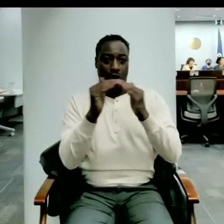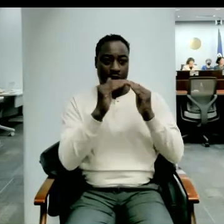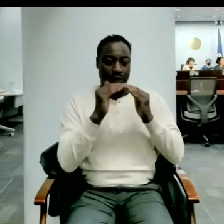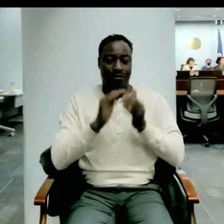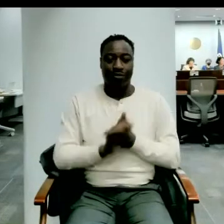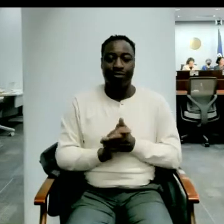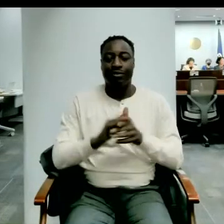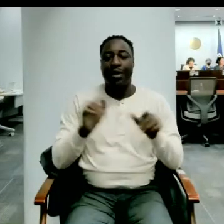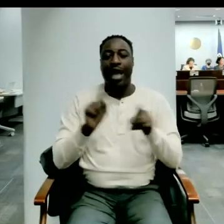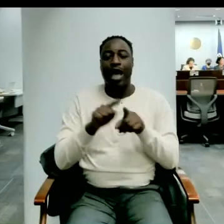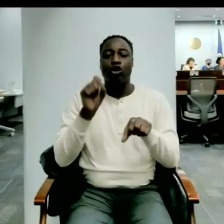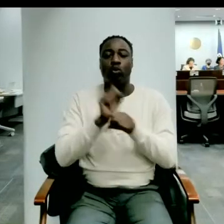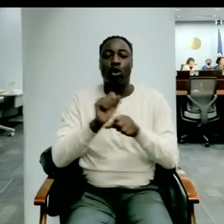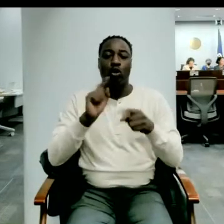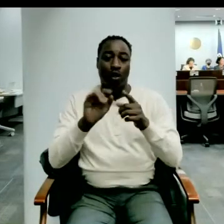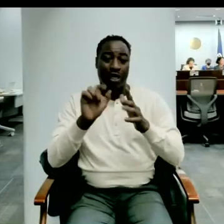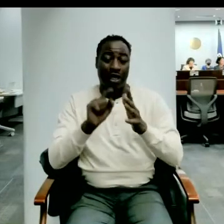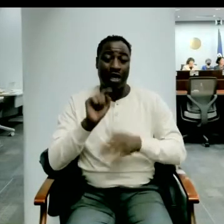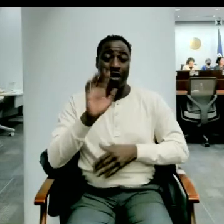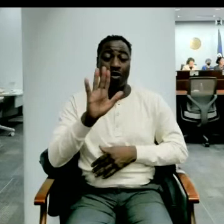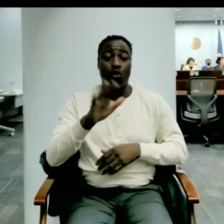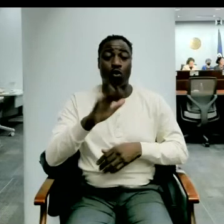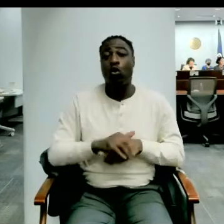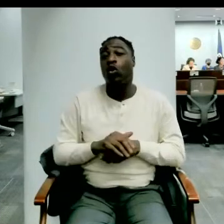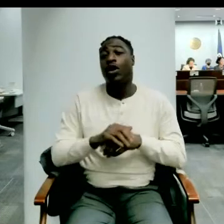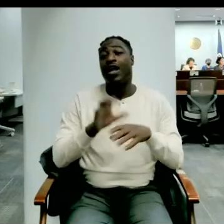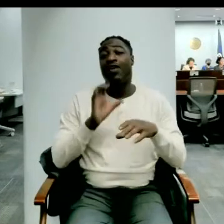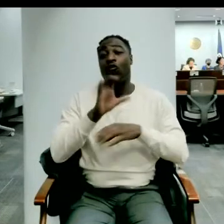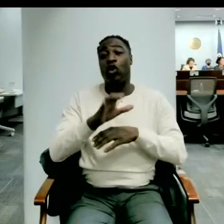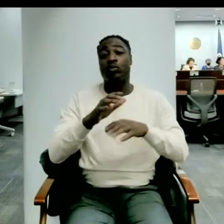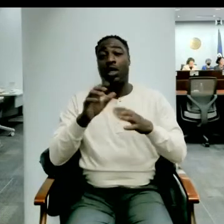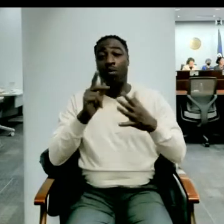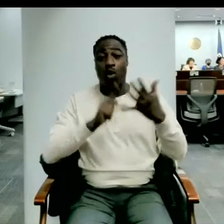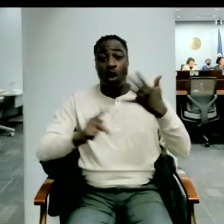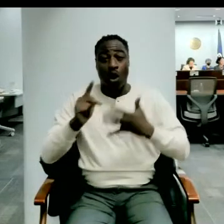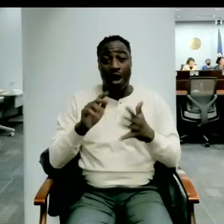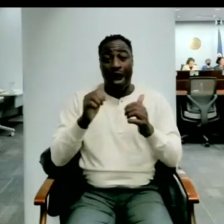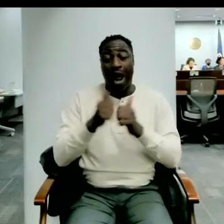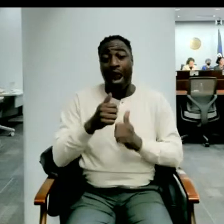As you work to identify your substantive enforcement priorities and how to best allocate